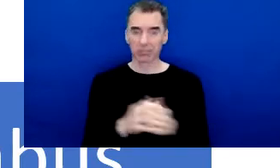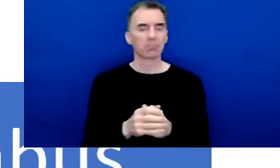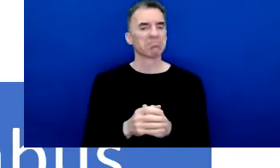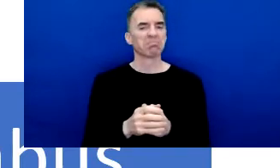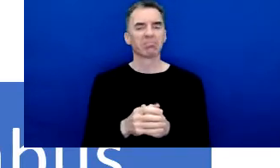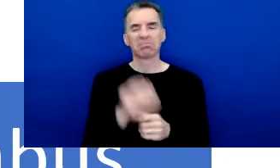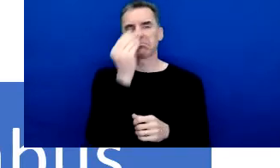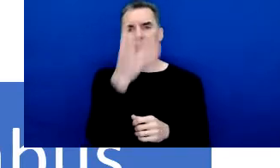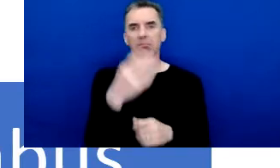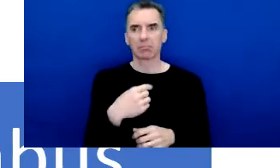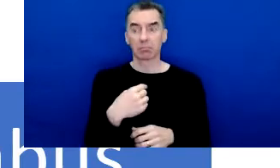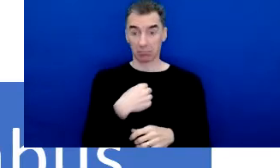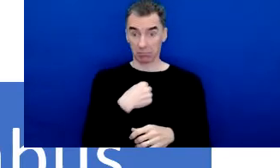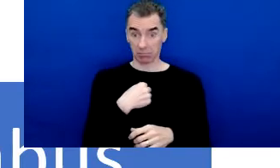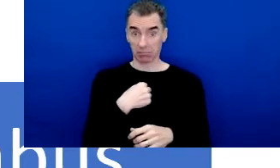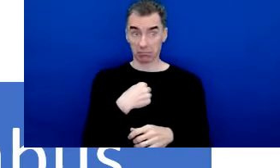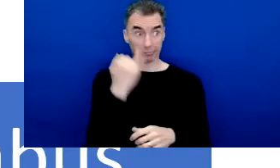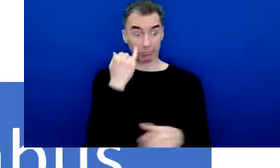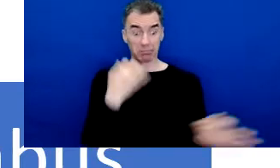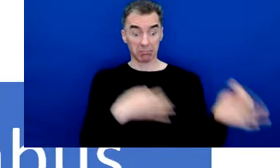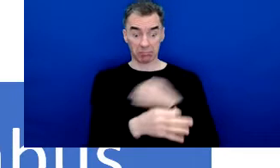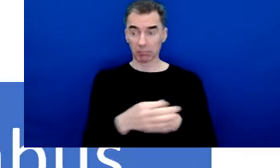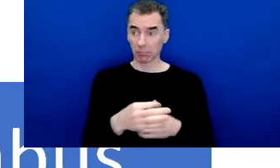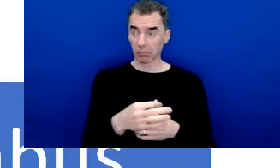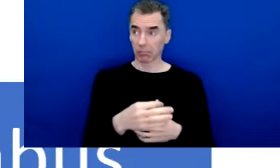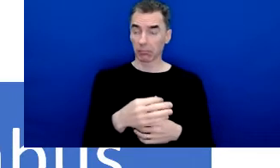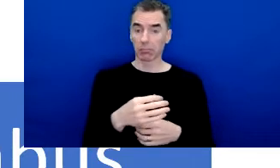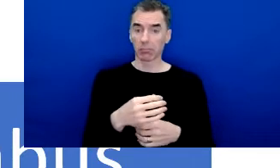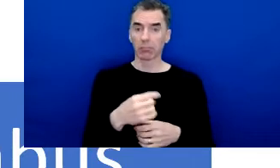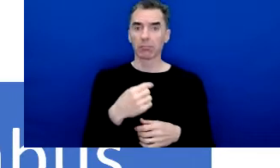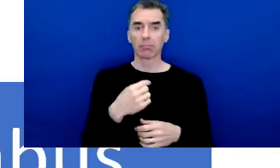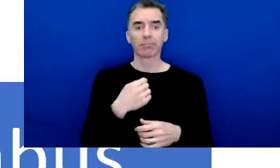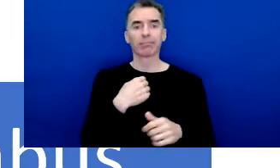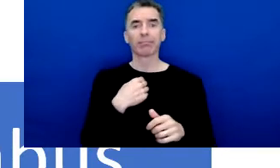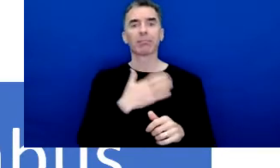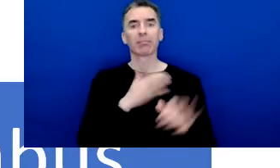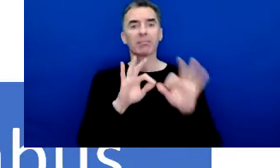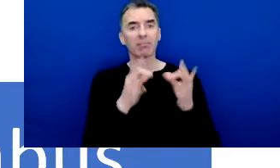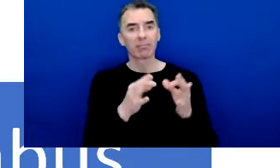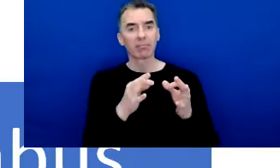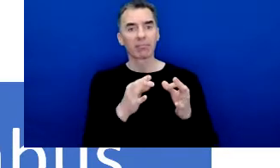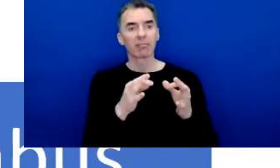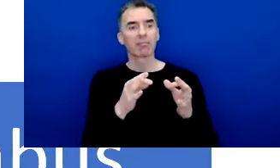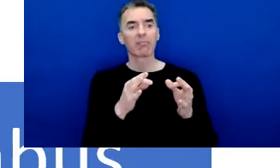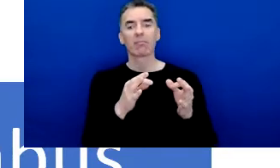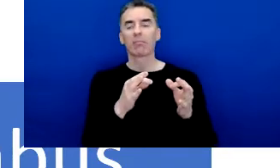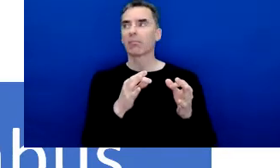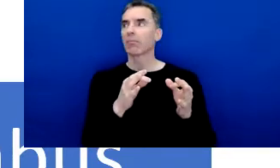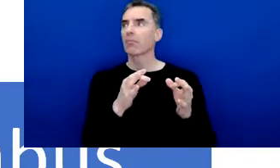I was going to show proof of a death that I had in my family. When I was 20 years old, a suicide I had in my family.